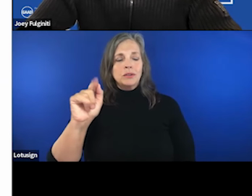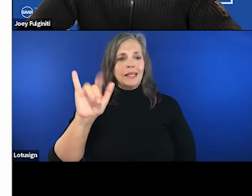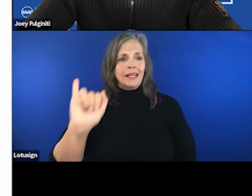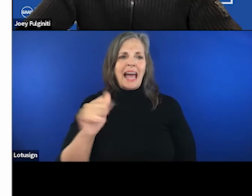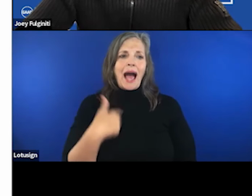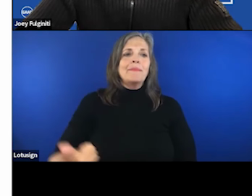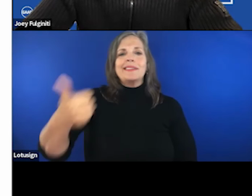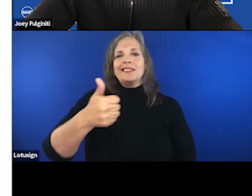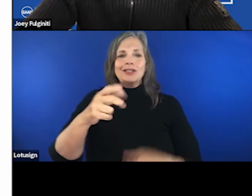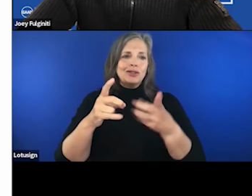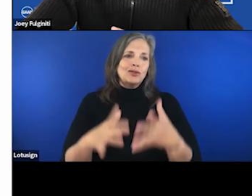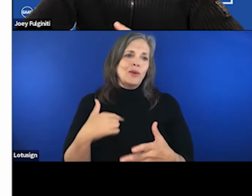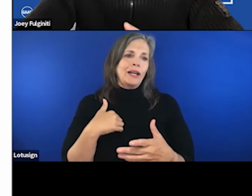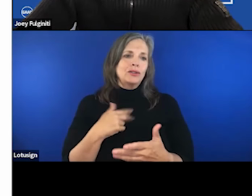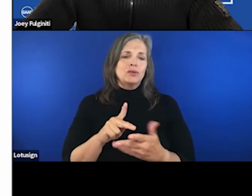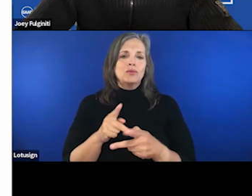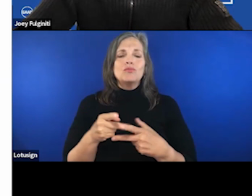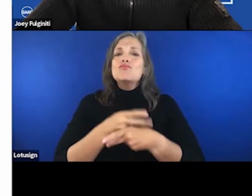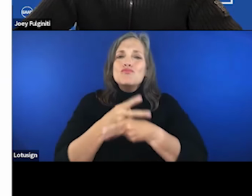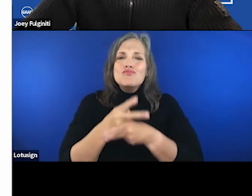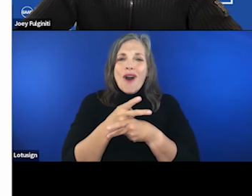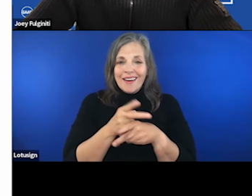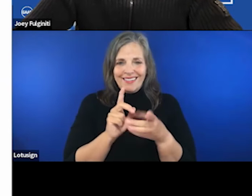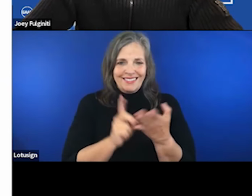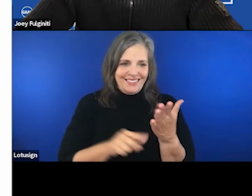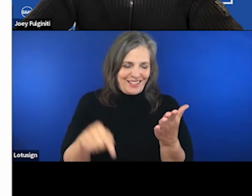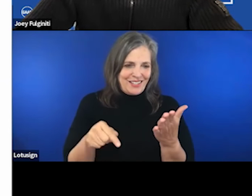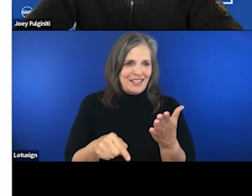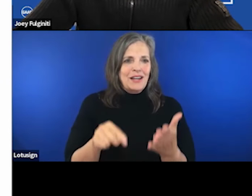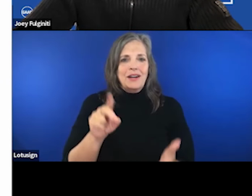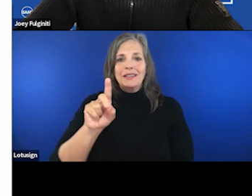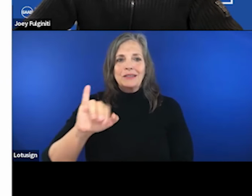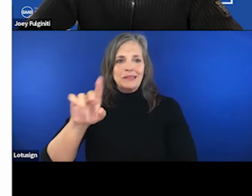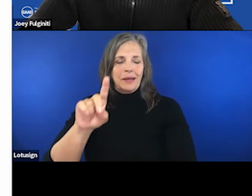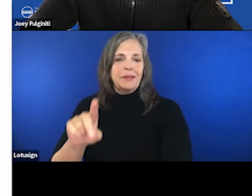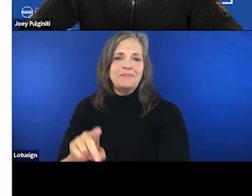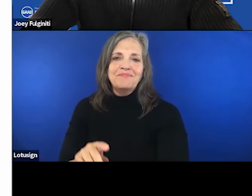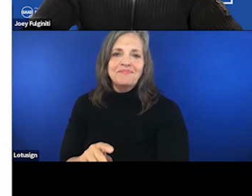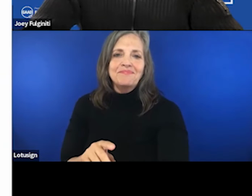today I'd like to talk to you a little bit about my journey in the design worlds and my current